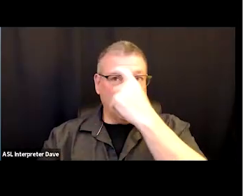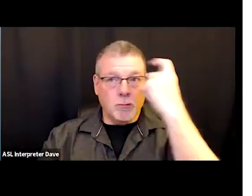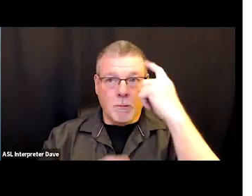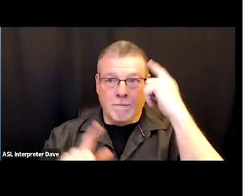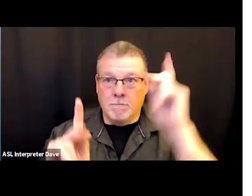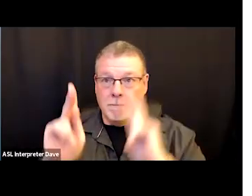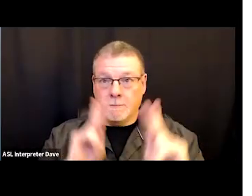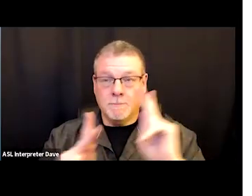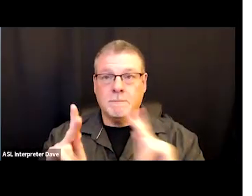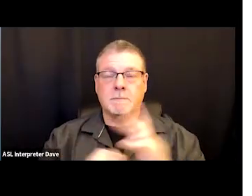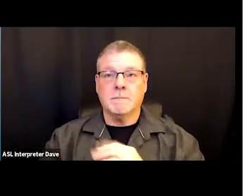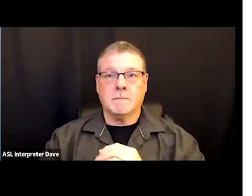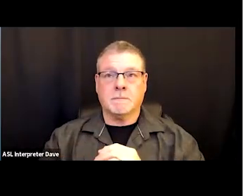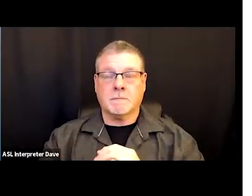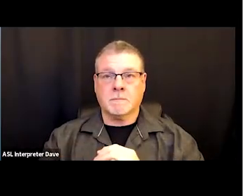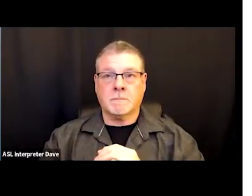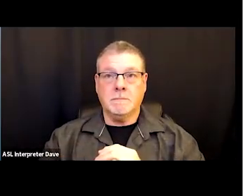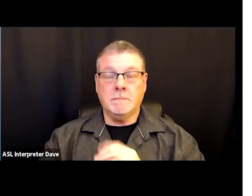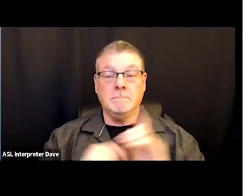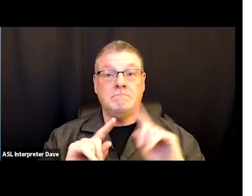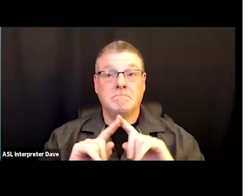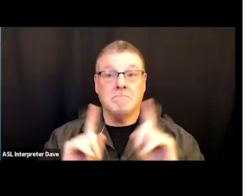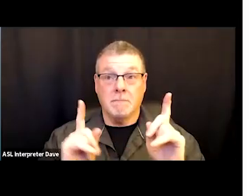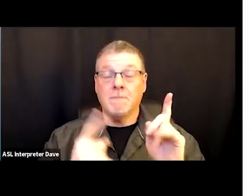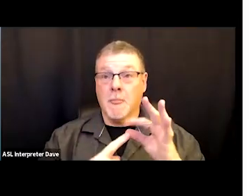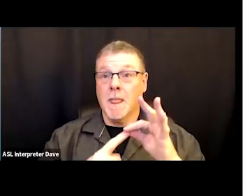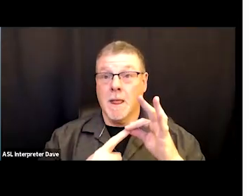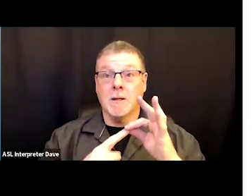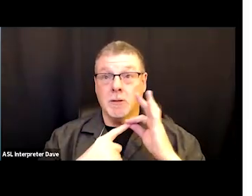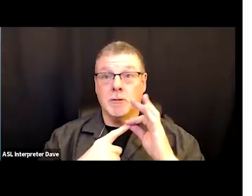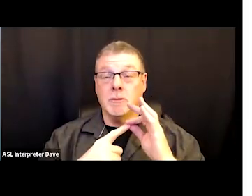But, you know, certainly I think this is